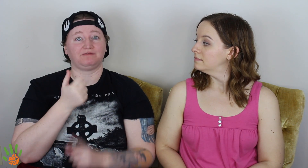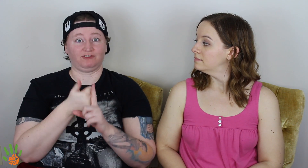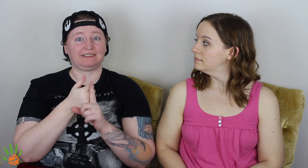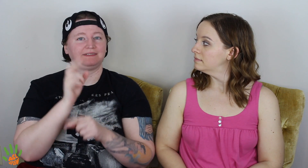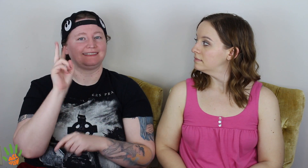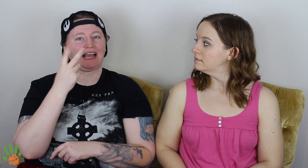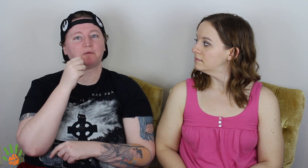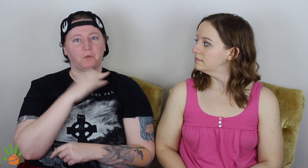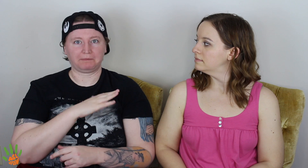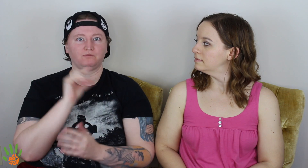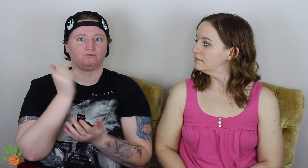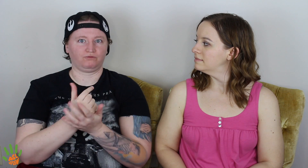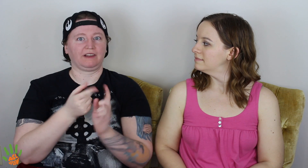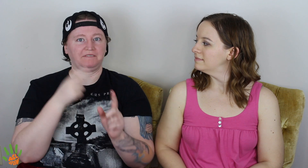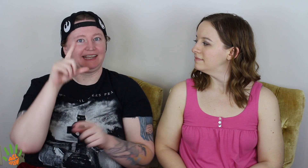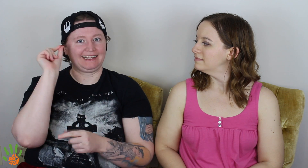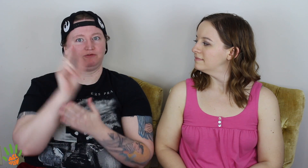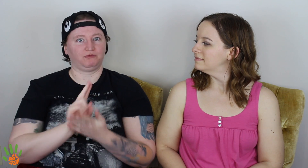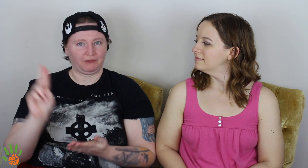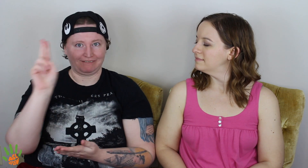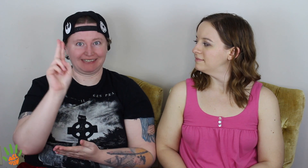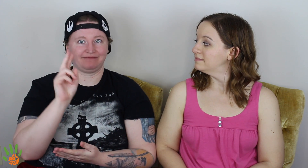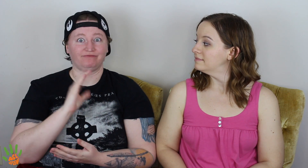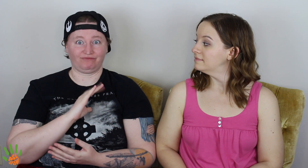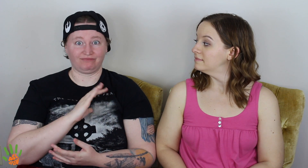she was the second woman to graduate from Gallaudet University.